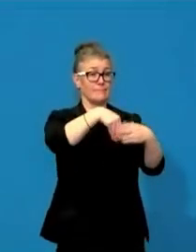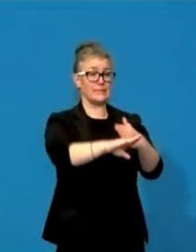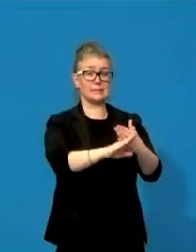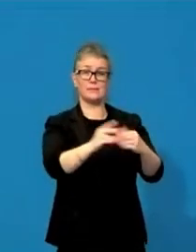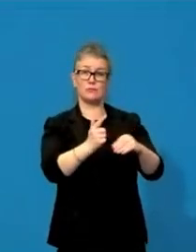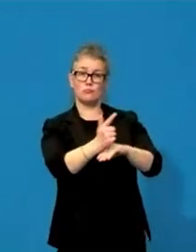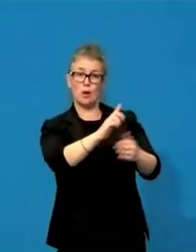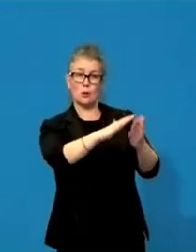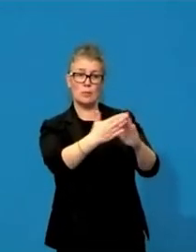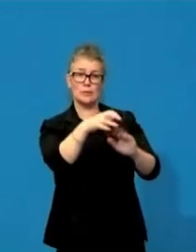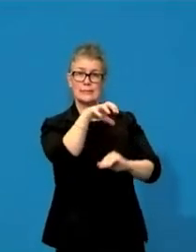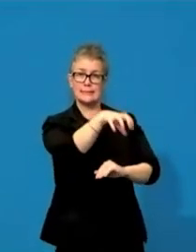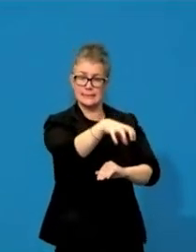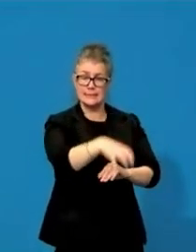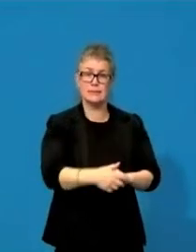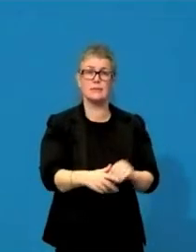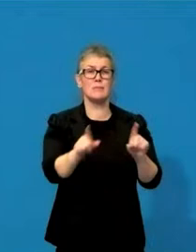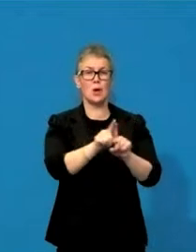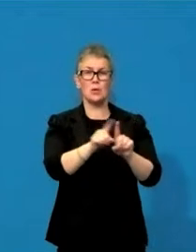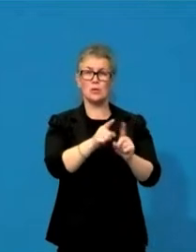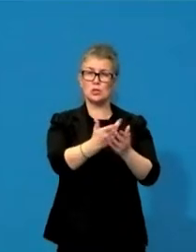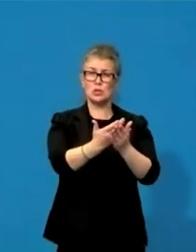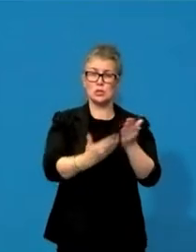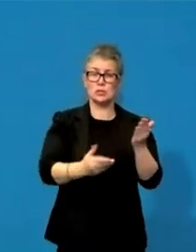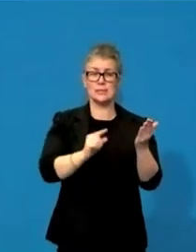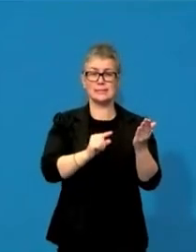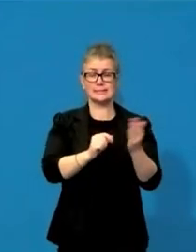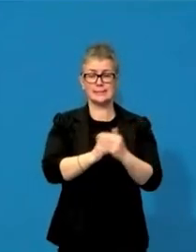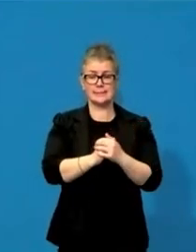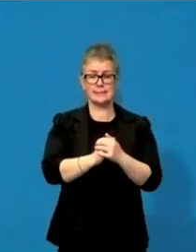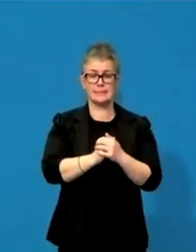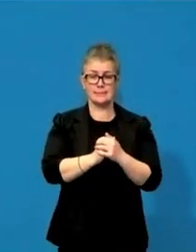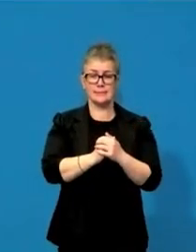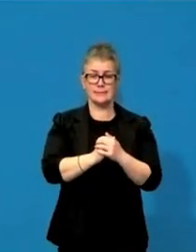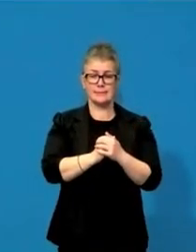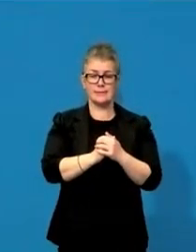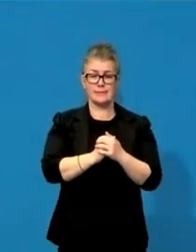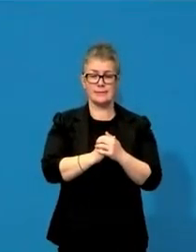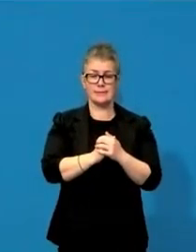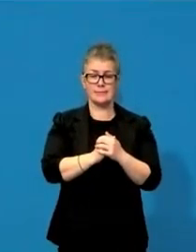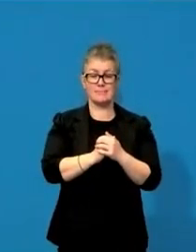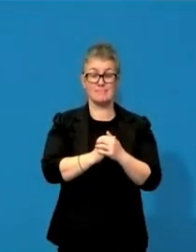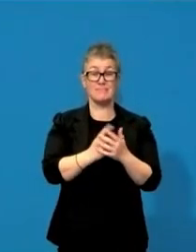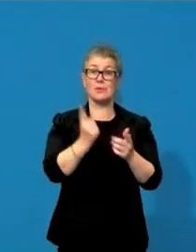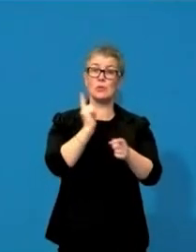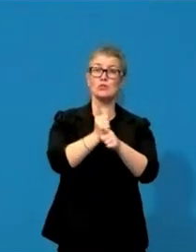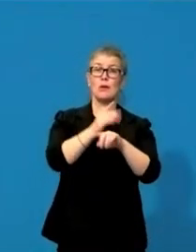But also his story is one of empowerment and - but the system